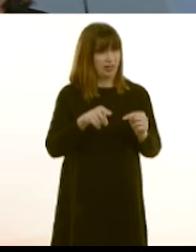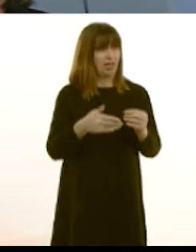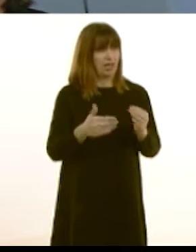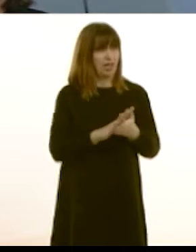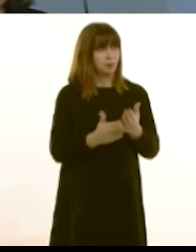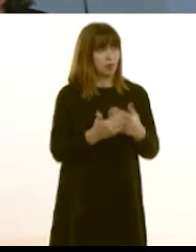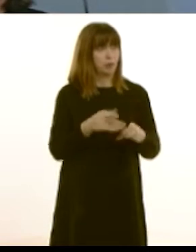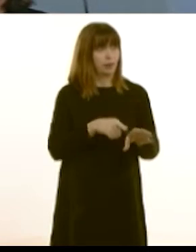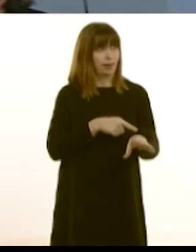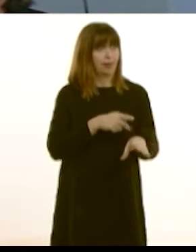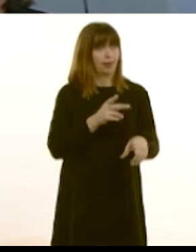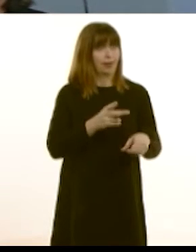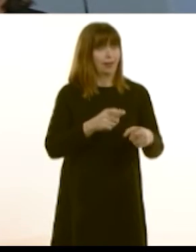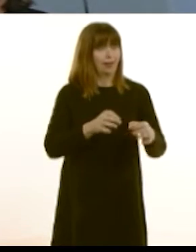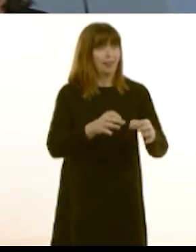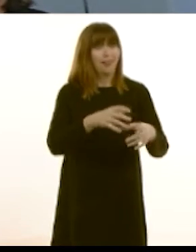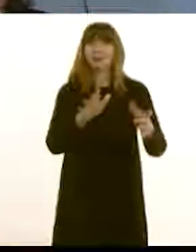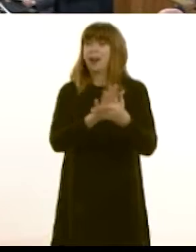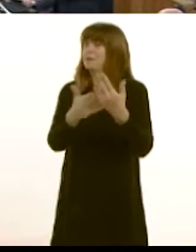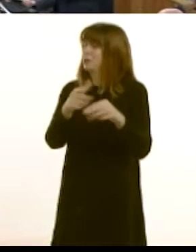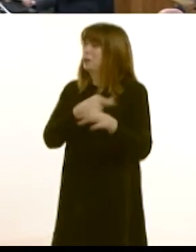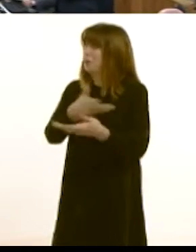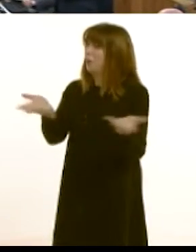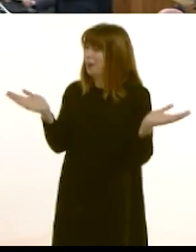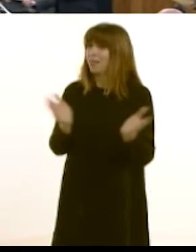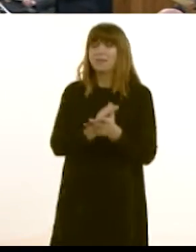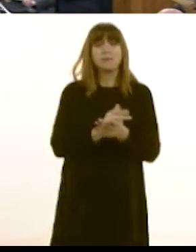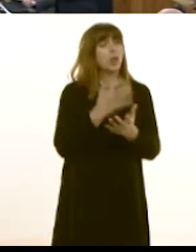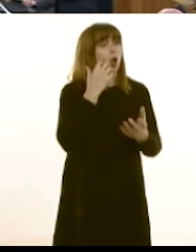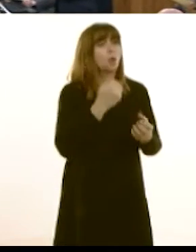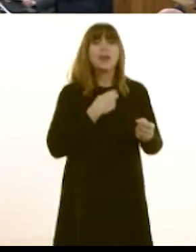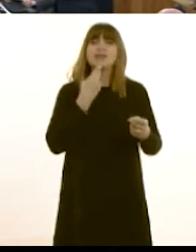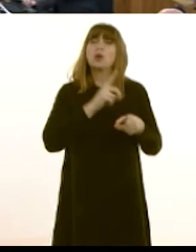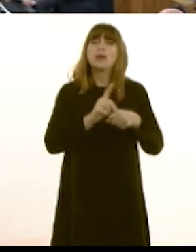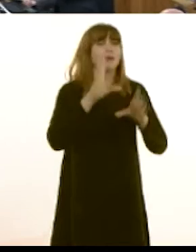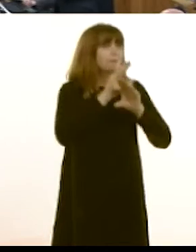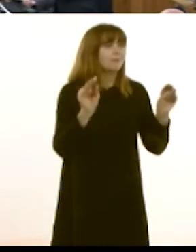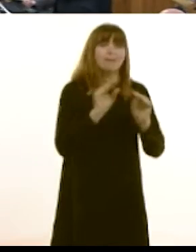A happy new year to everyone in the Chamber as well. Andrew R.T. Davies: We all saw the terrible picture in north Wales around the flooding.